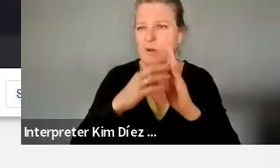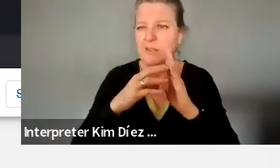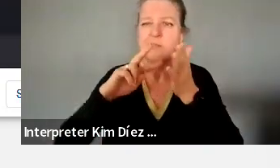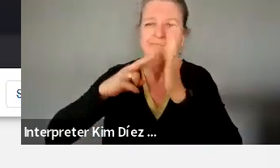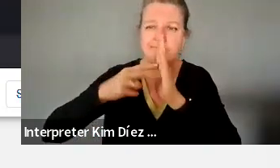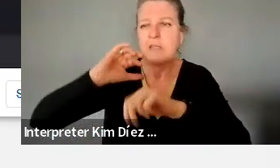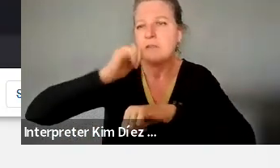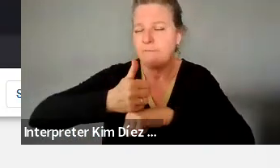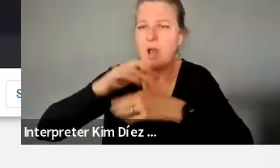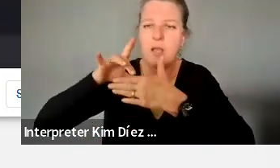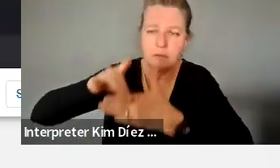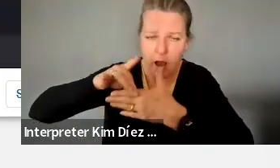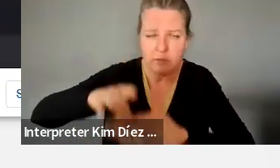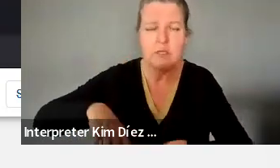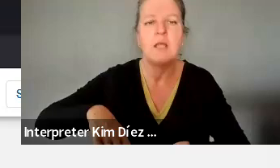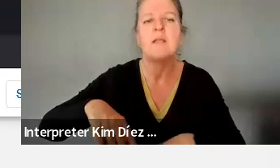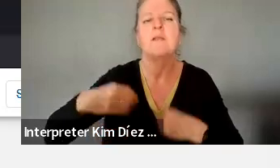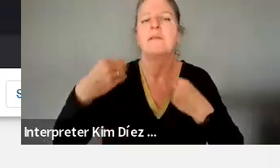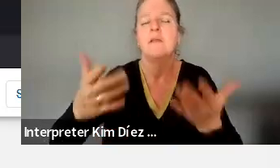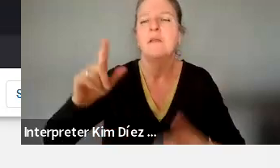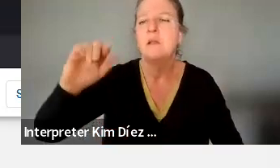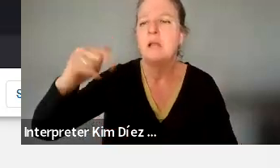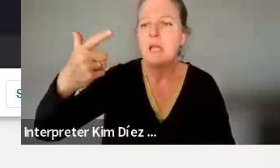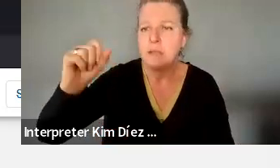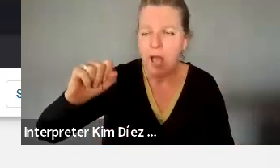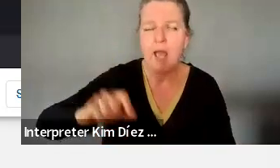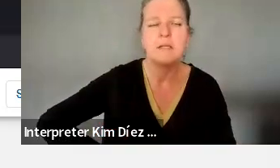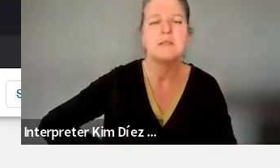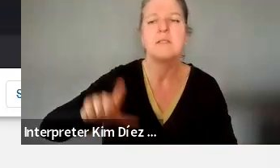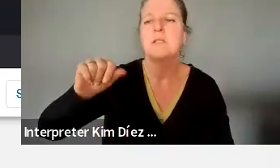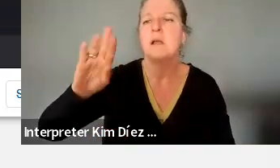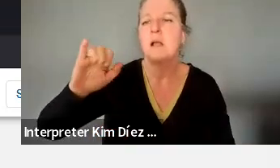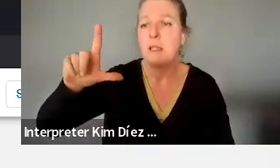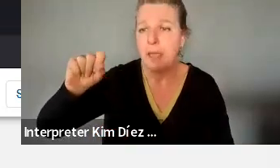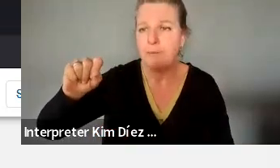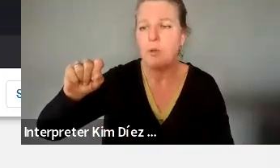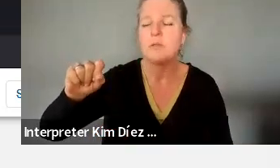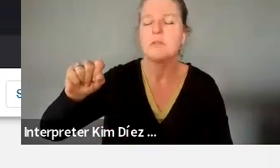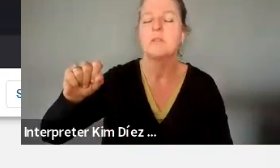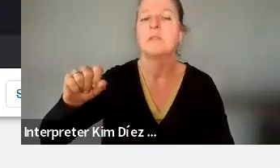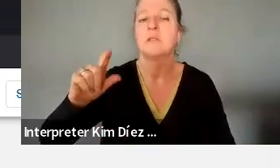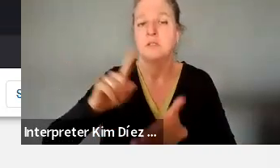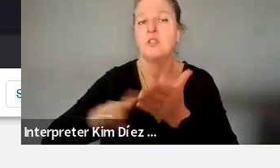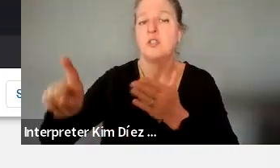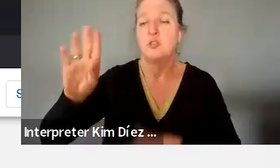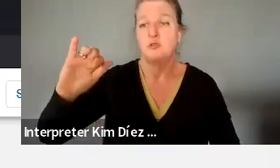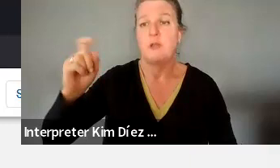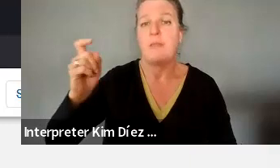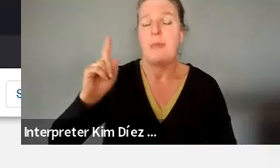and you've given it some tags and labels here on this page, you check the box to consent to share